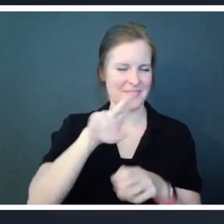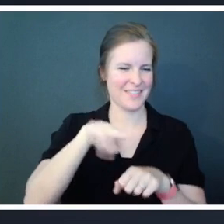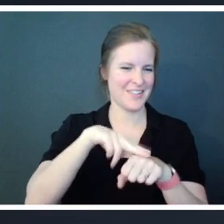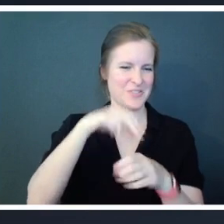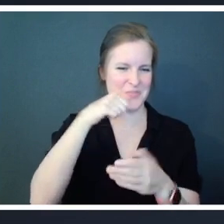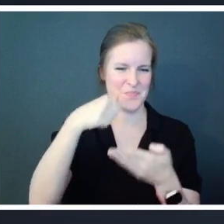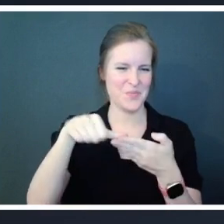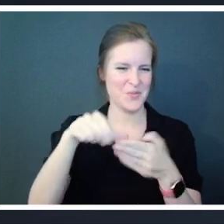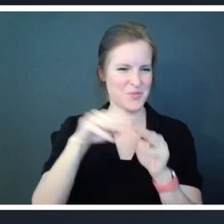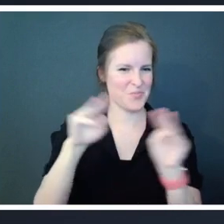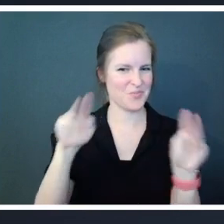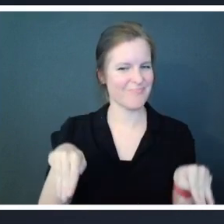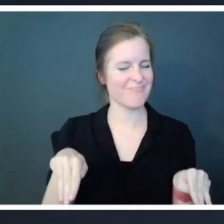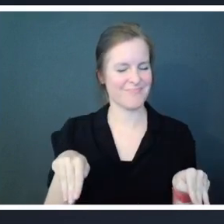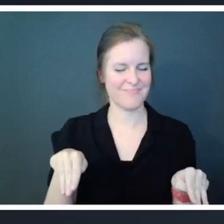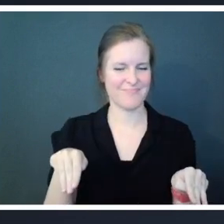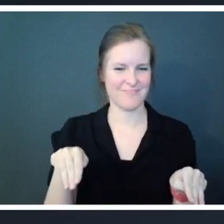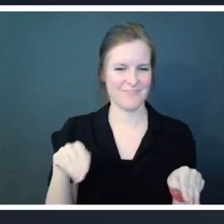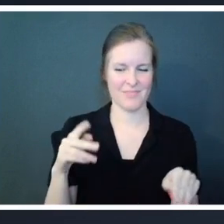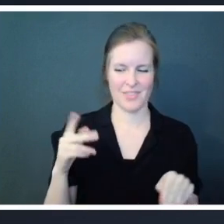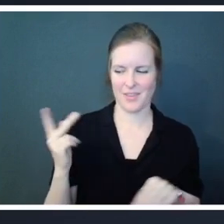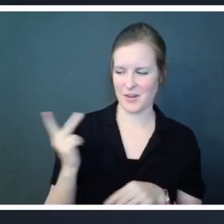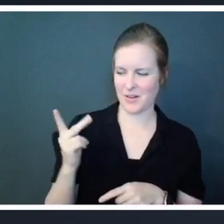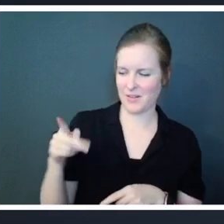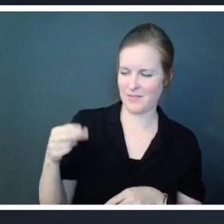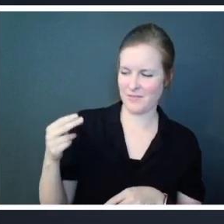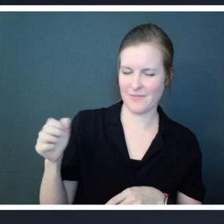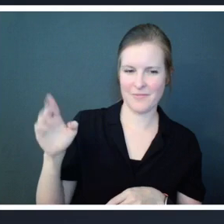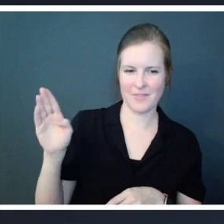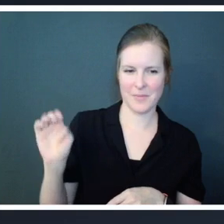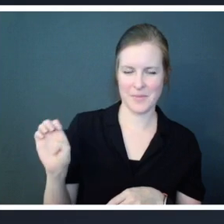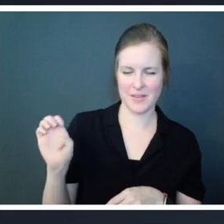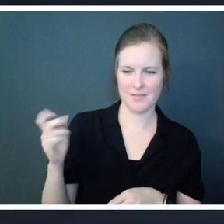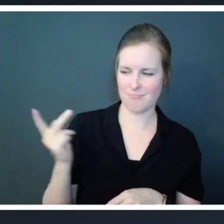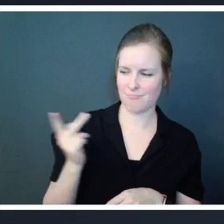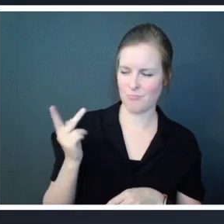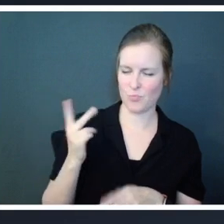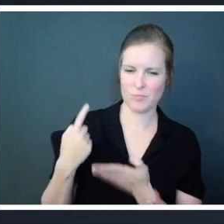considering ideas for some at presentation, we thought about how the Postal Museum's collection